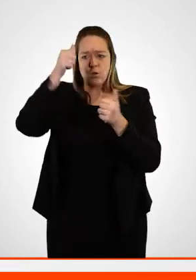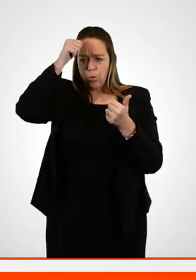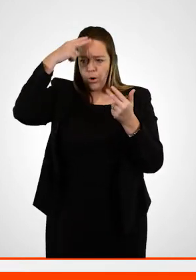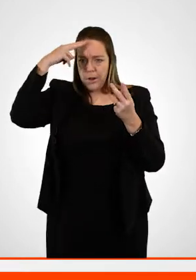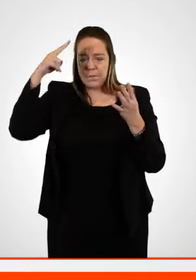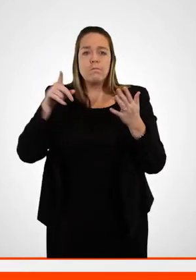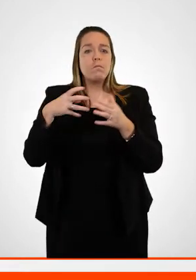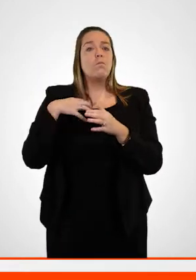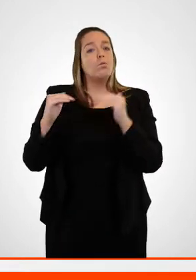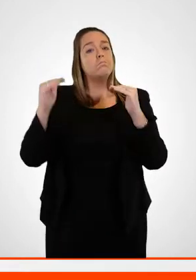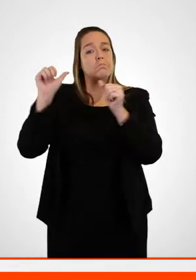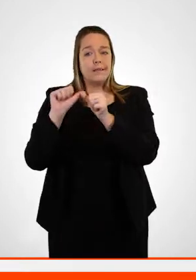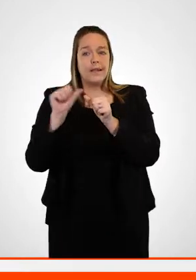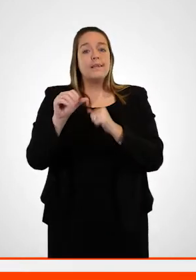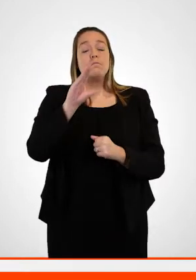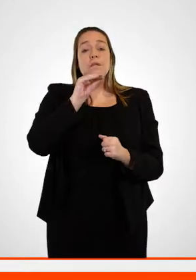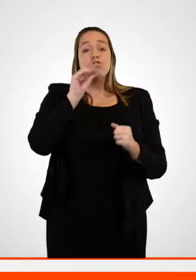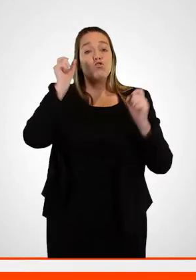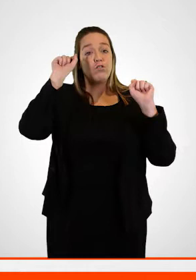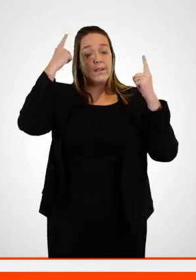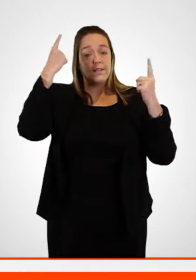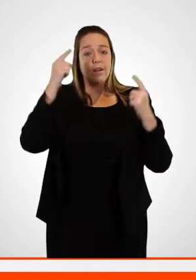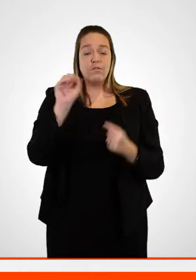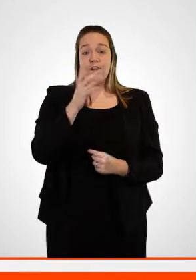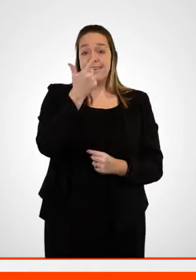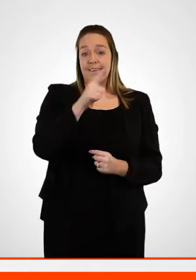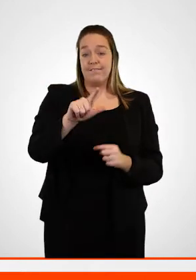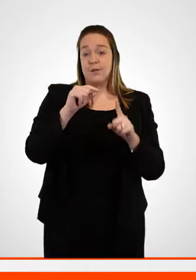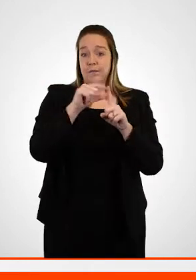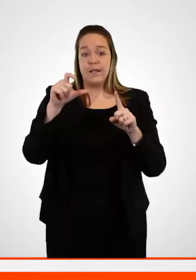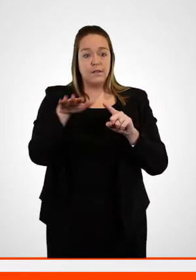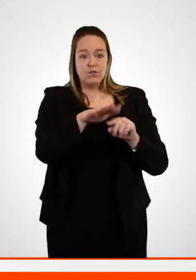And in speech recognition, we had about a 70 percent understanding